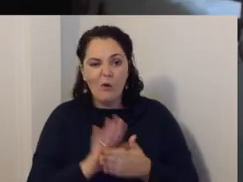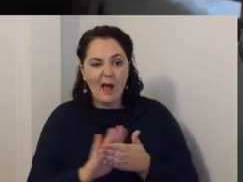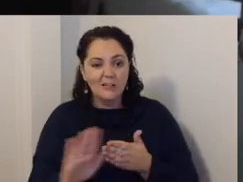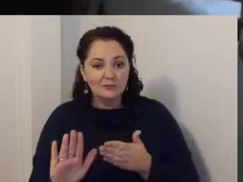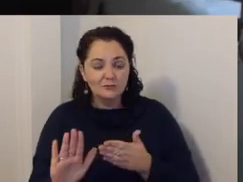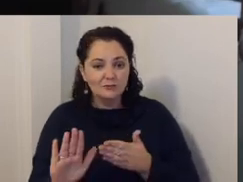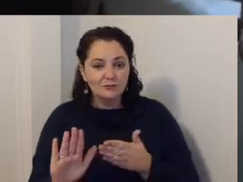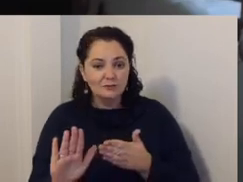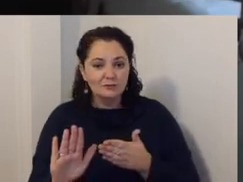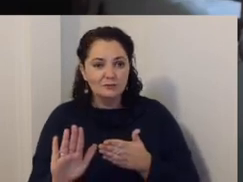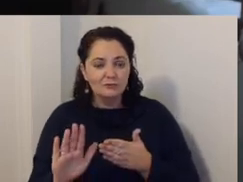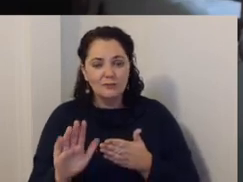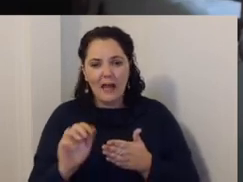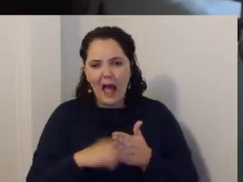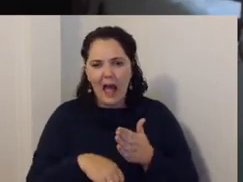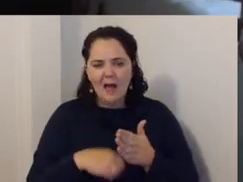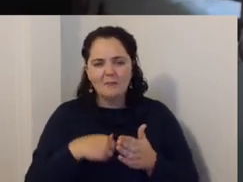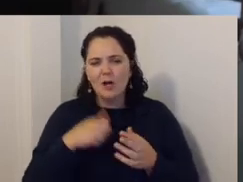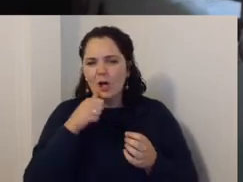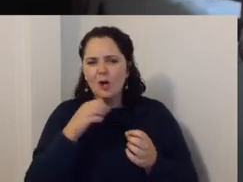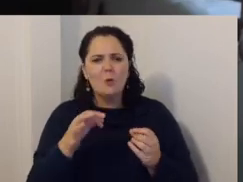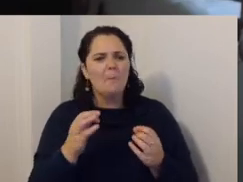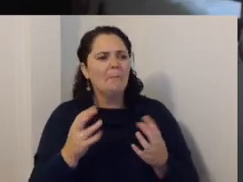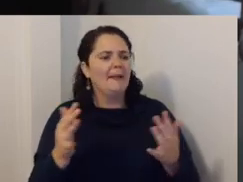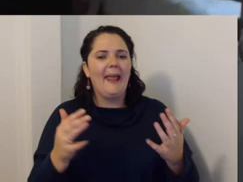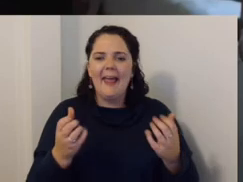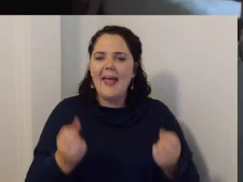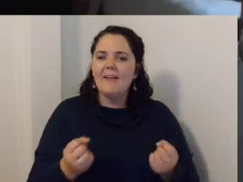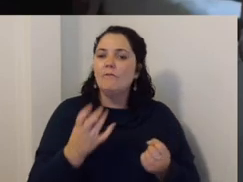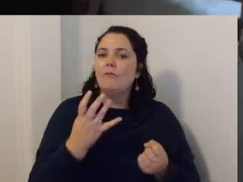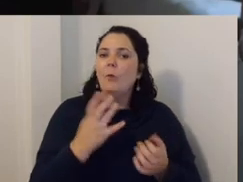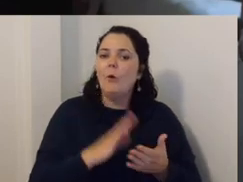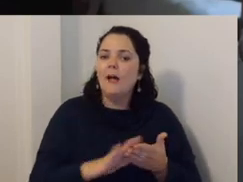quite a bit harder but I know not a lot of people have 4h pencils just laying around